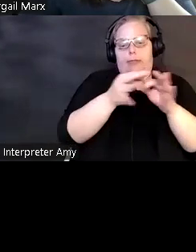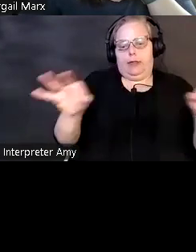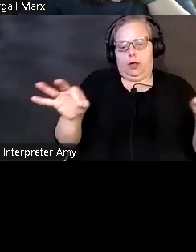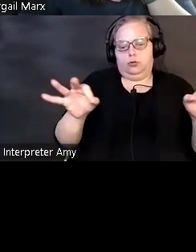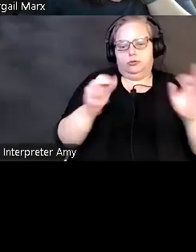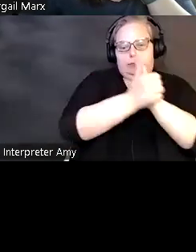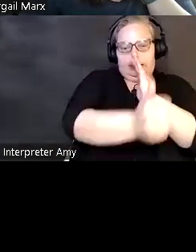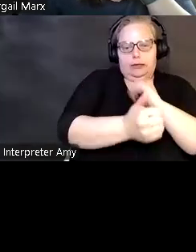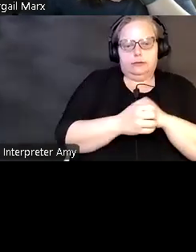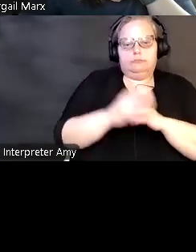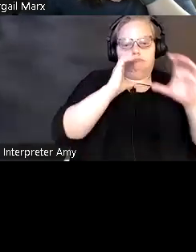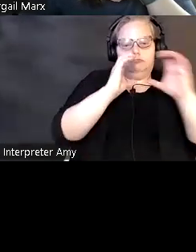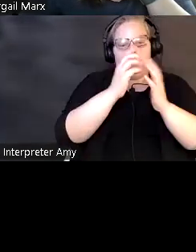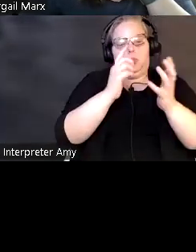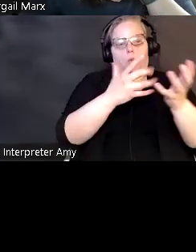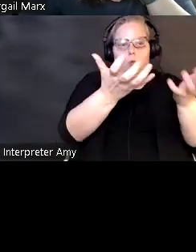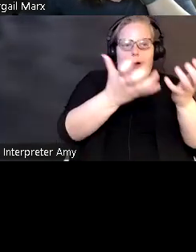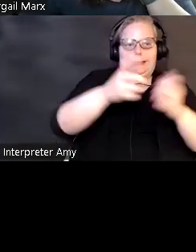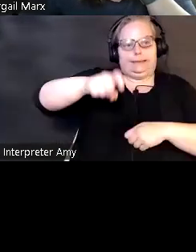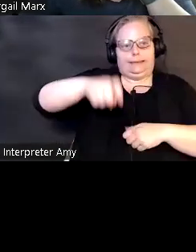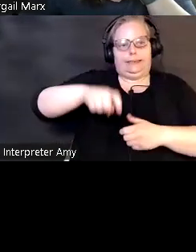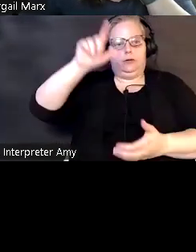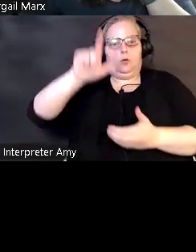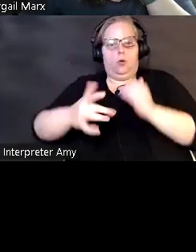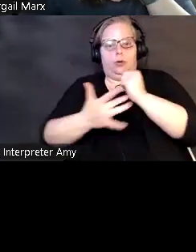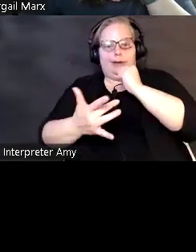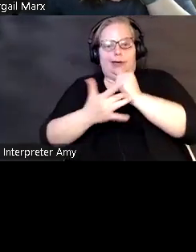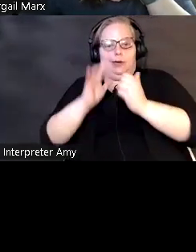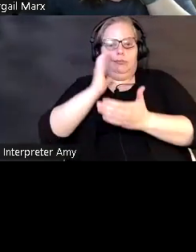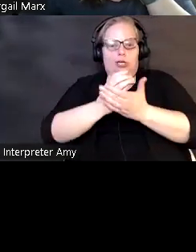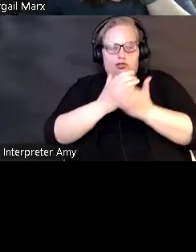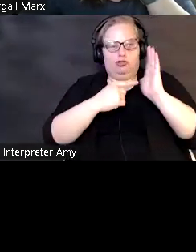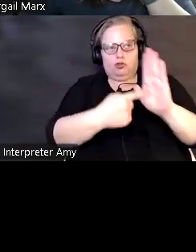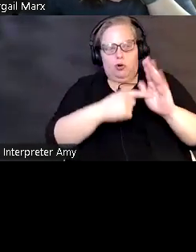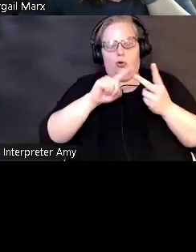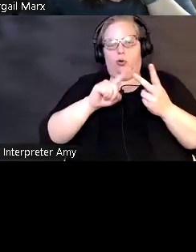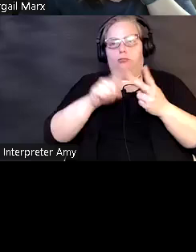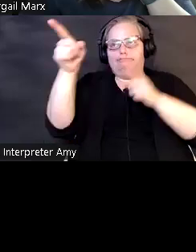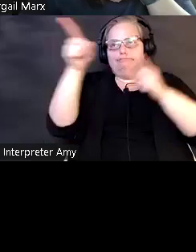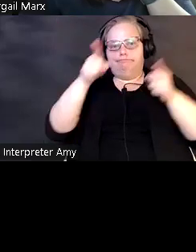and needs through low tech picture exchange, pointing, and imitating some verbal speech.